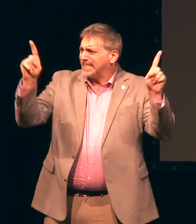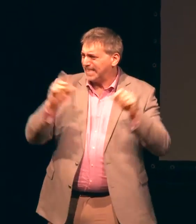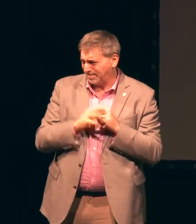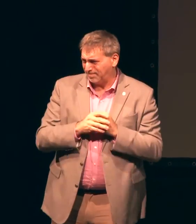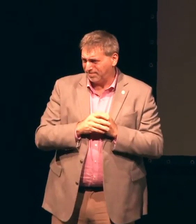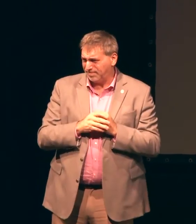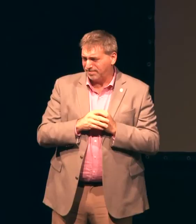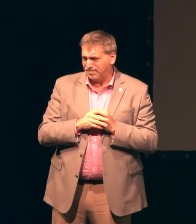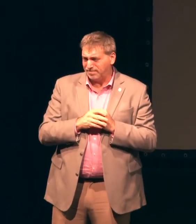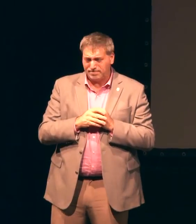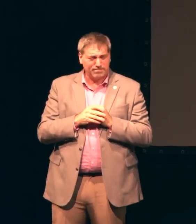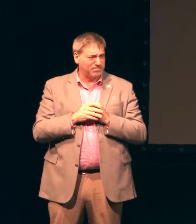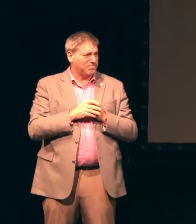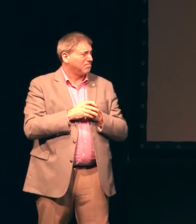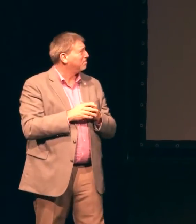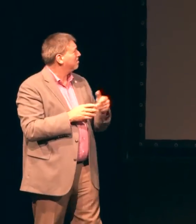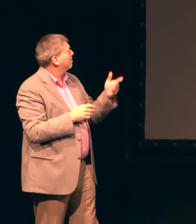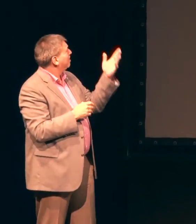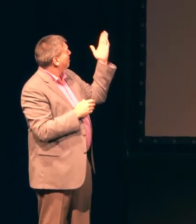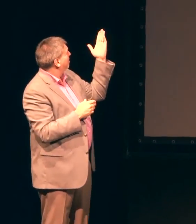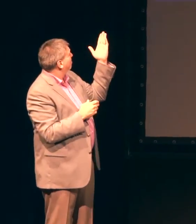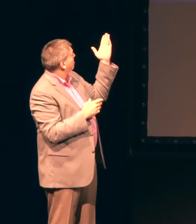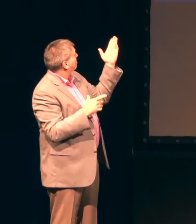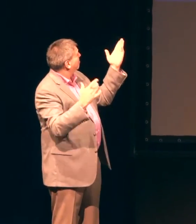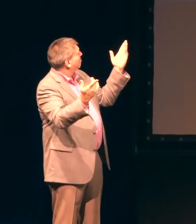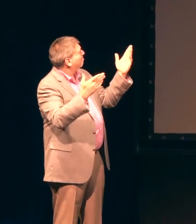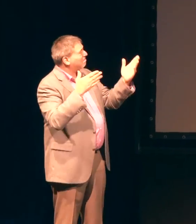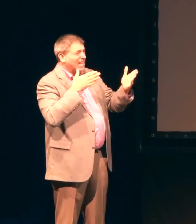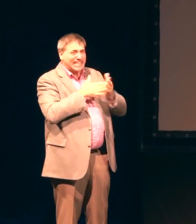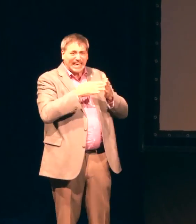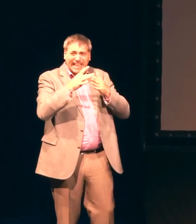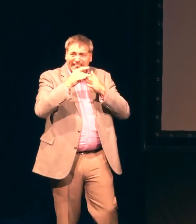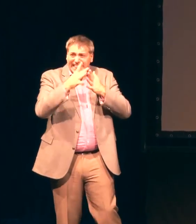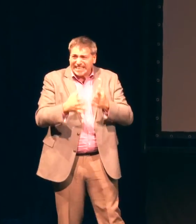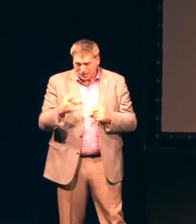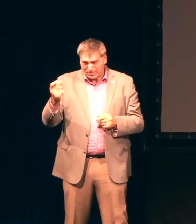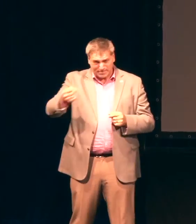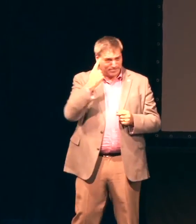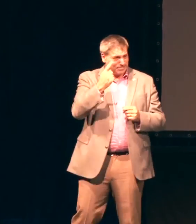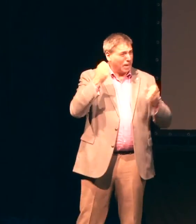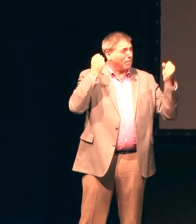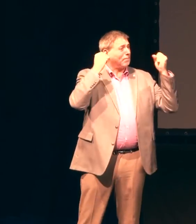to stop people from being successful. They